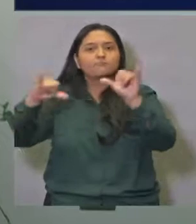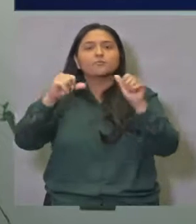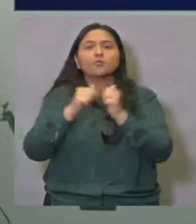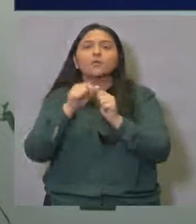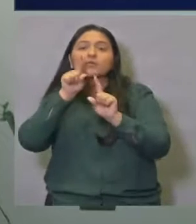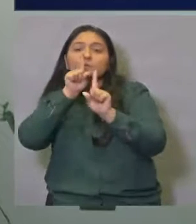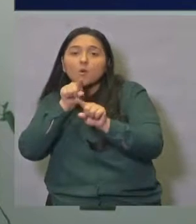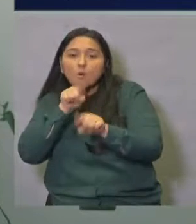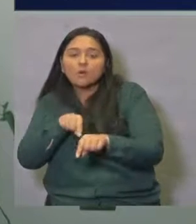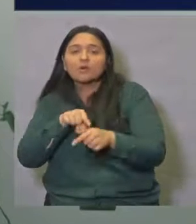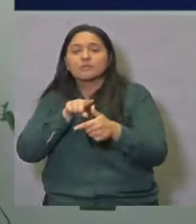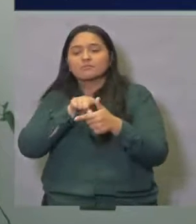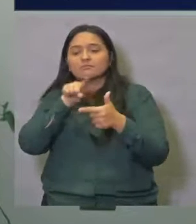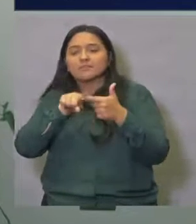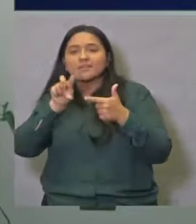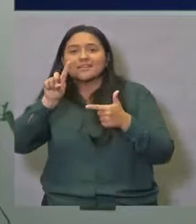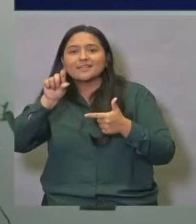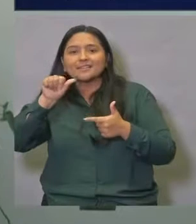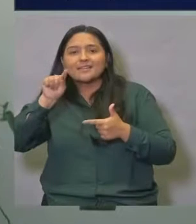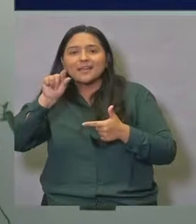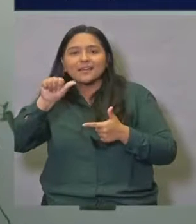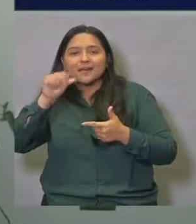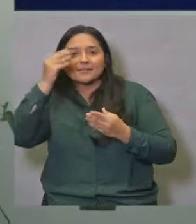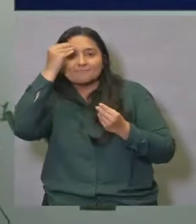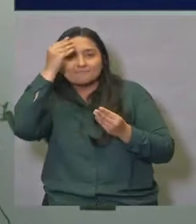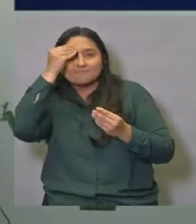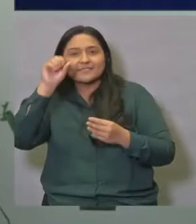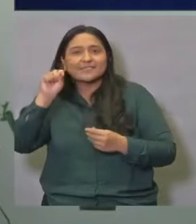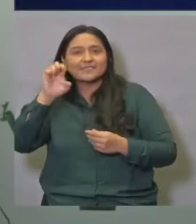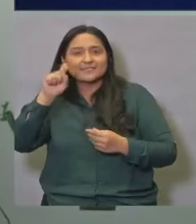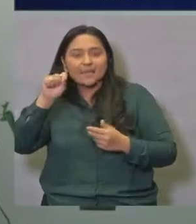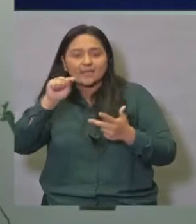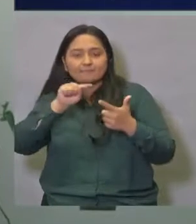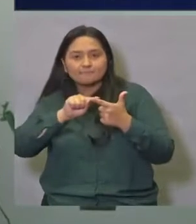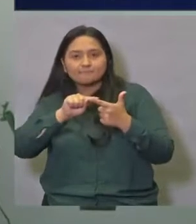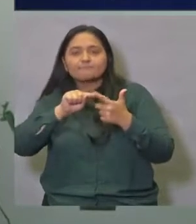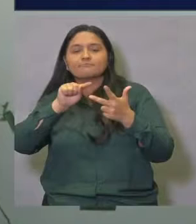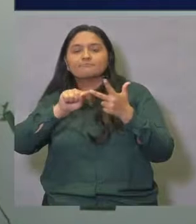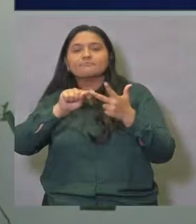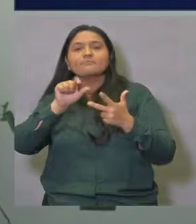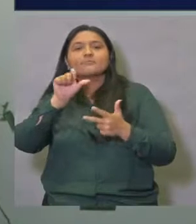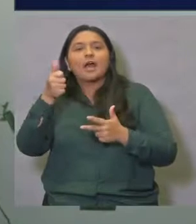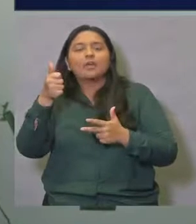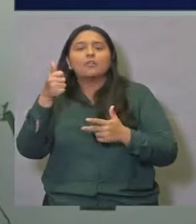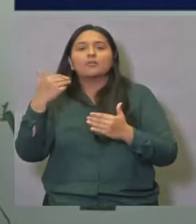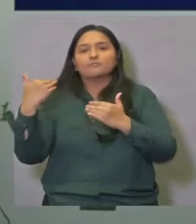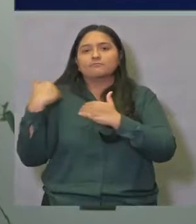ONE STANDARD ON REPORTING, ONE